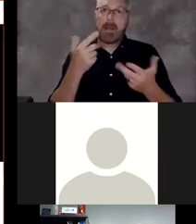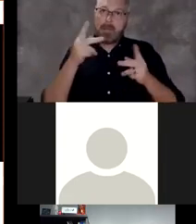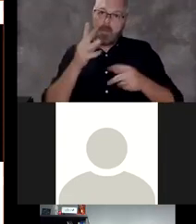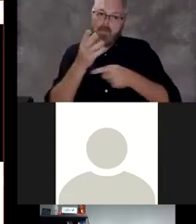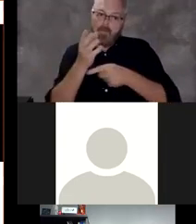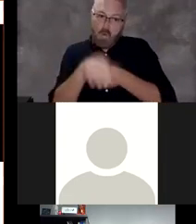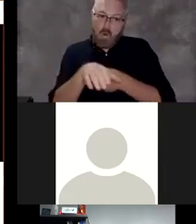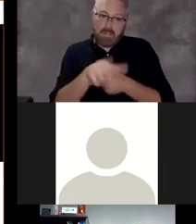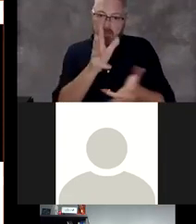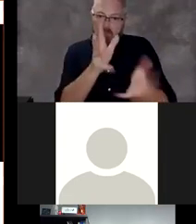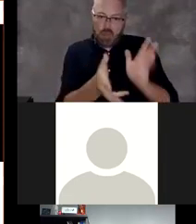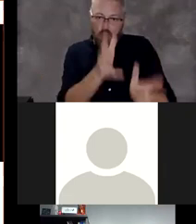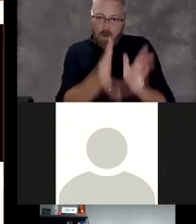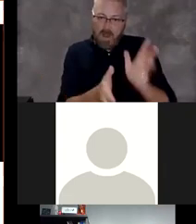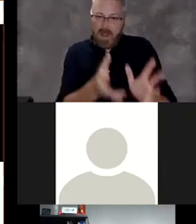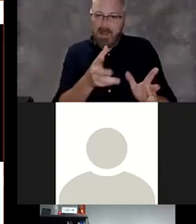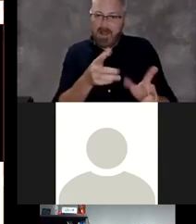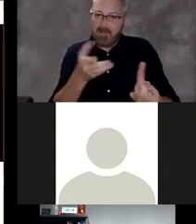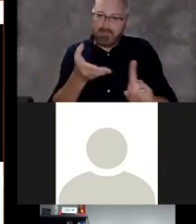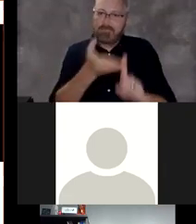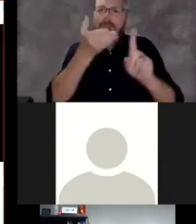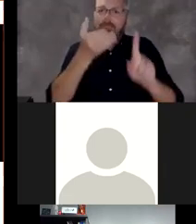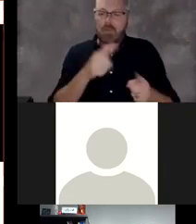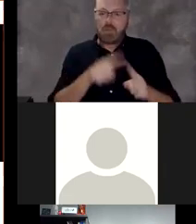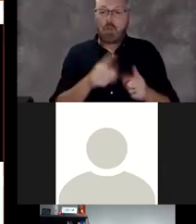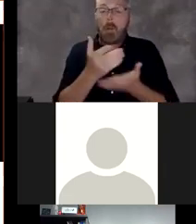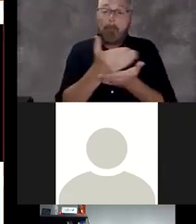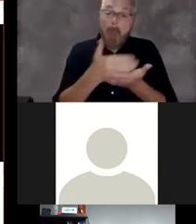PERSUADES OR COERCES A MINOR TO PARTIALLY OR FULLY DISROBE.